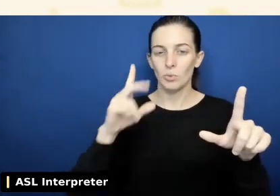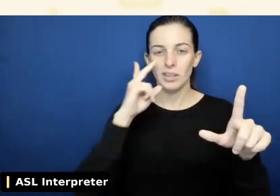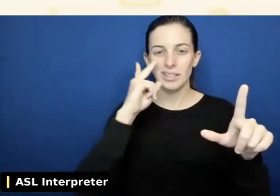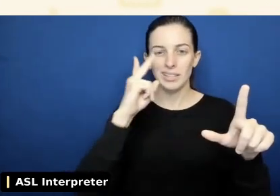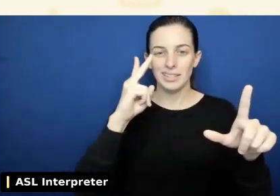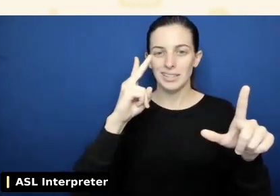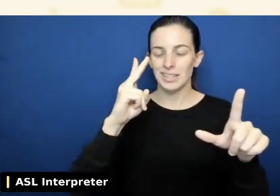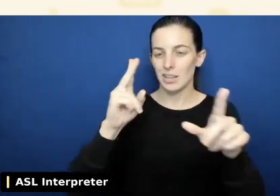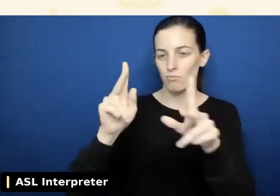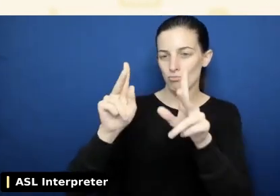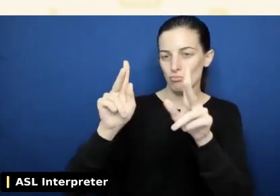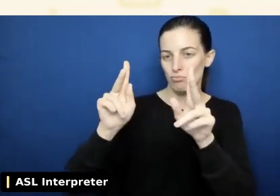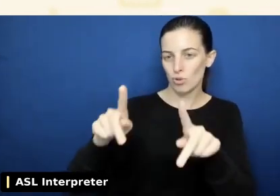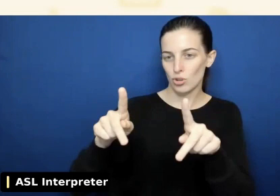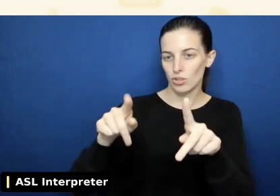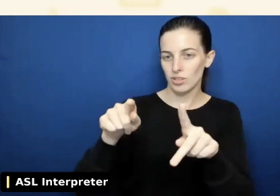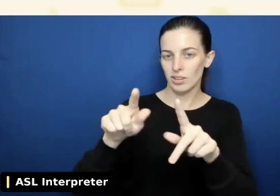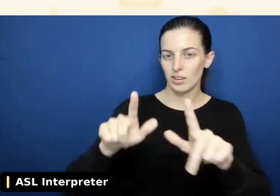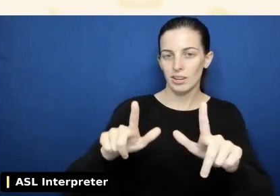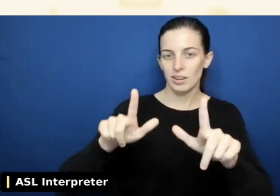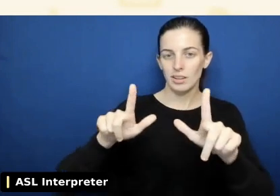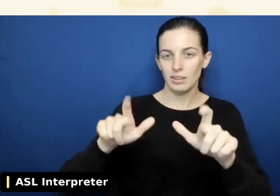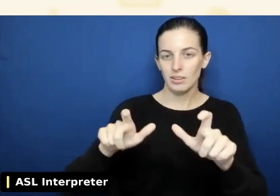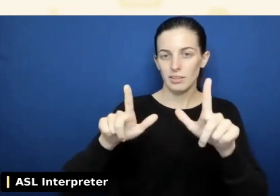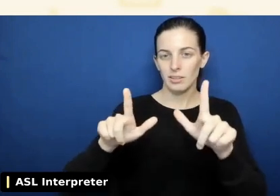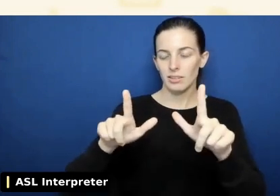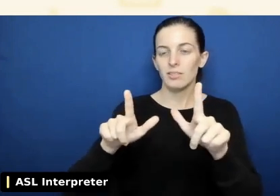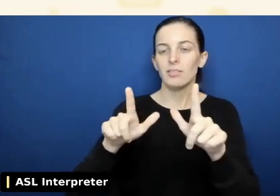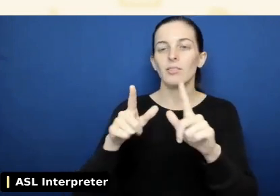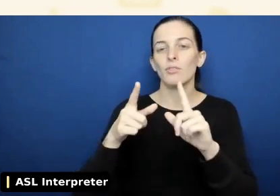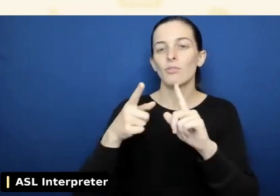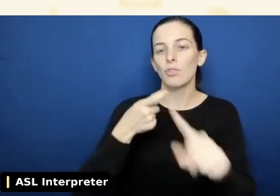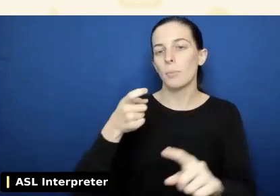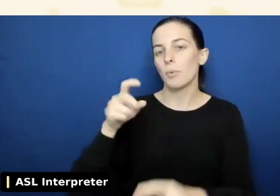at the WordCamp Utrecht in 2018.